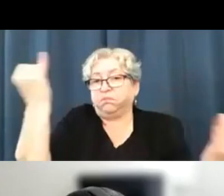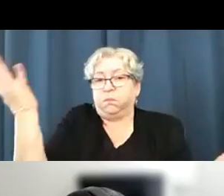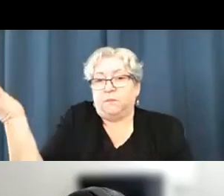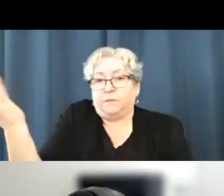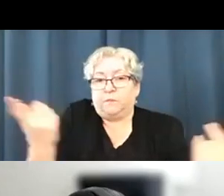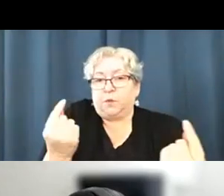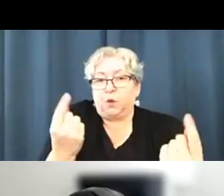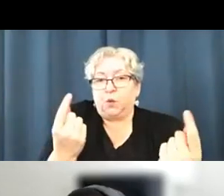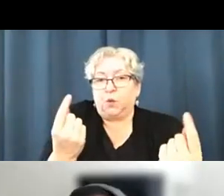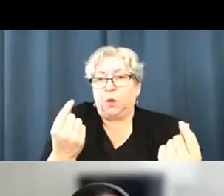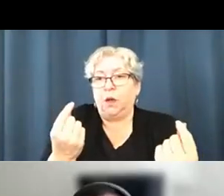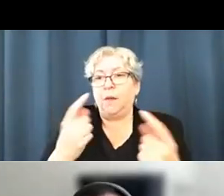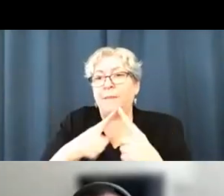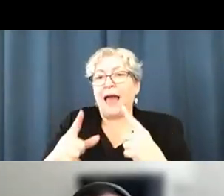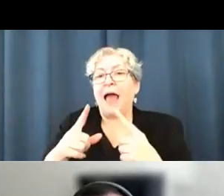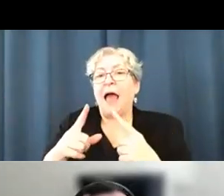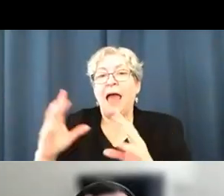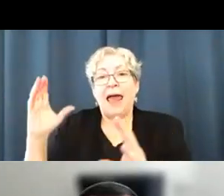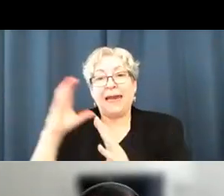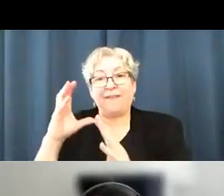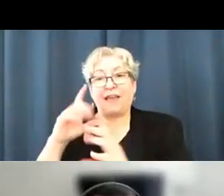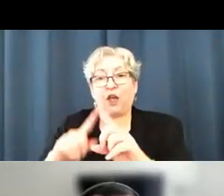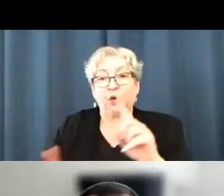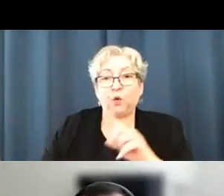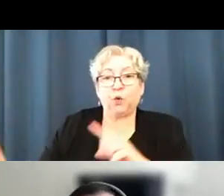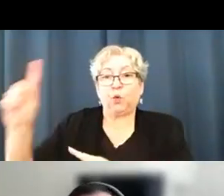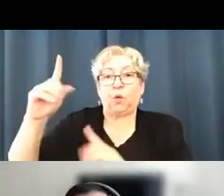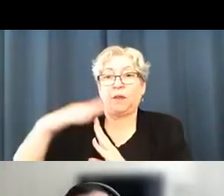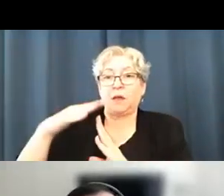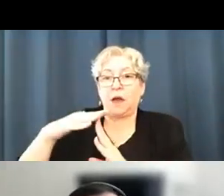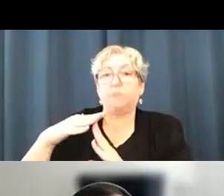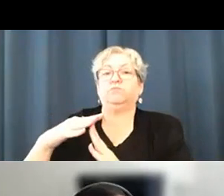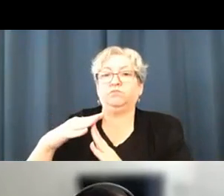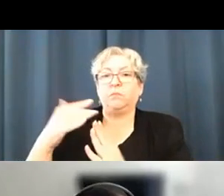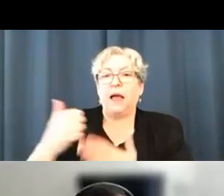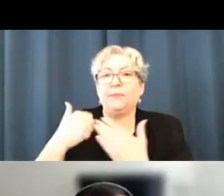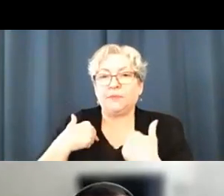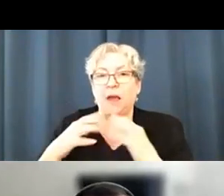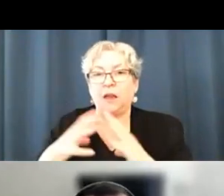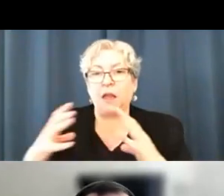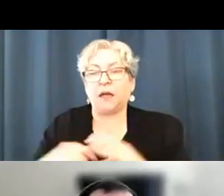but navigate to the top, that's helpful. So, as you can see that only relying